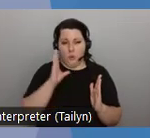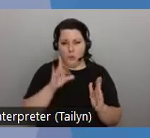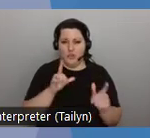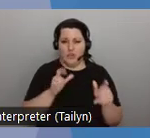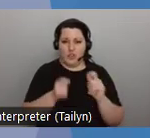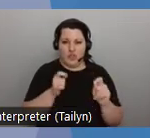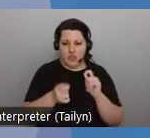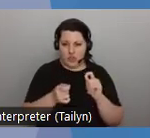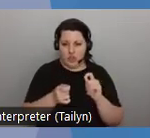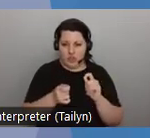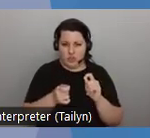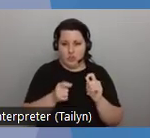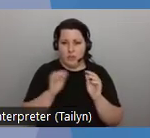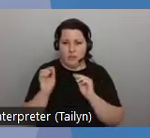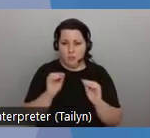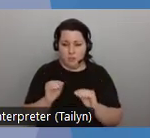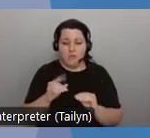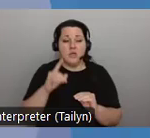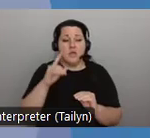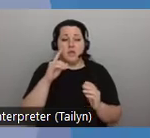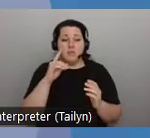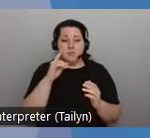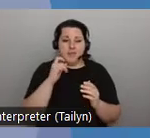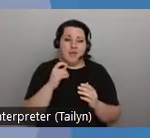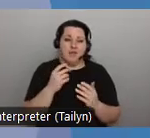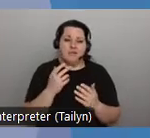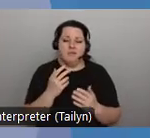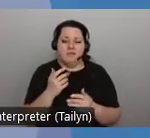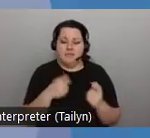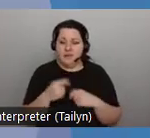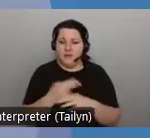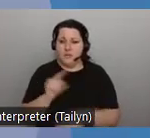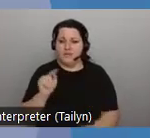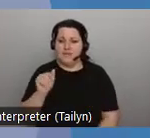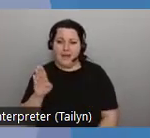AT users.